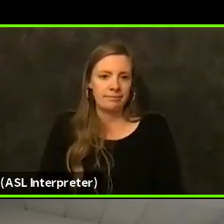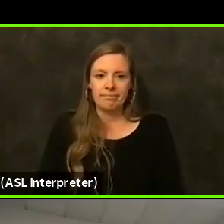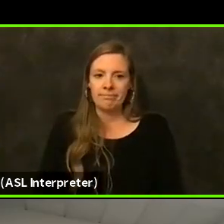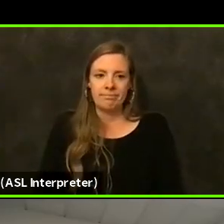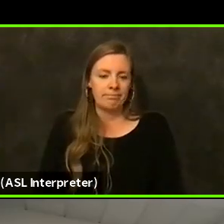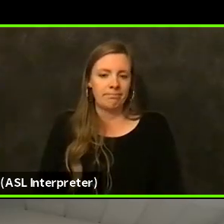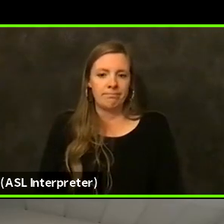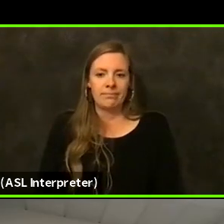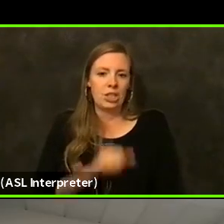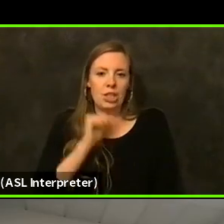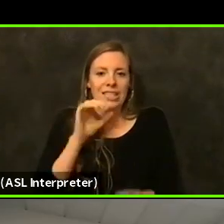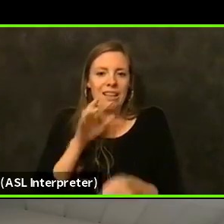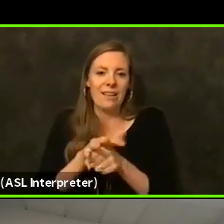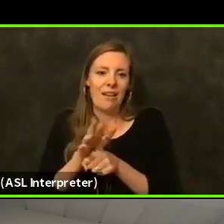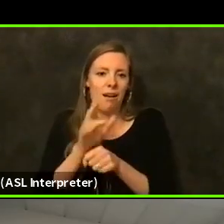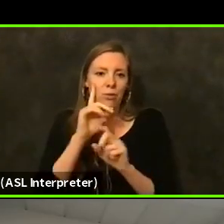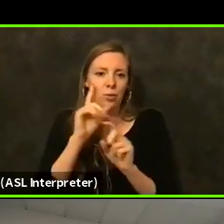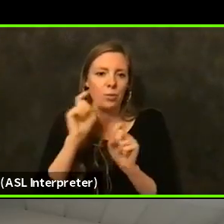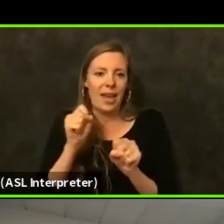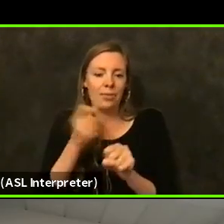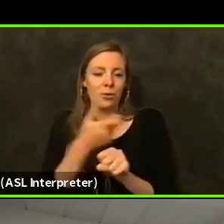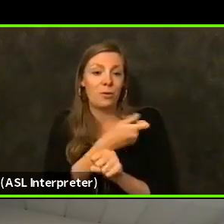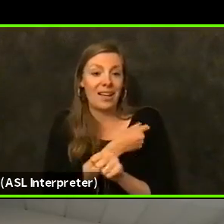vaccinate everybody who's eligible in this tier.